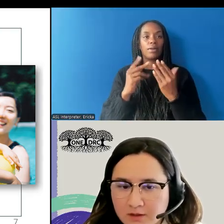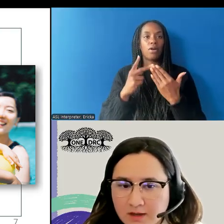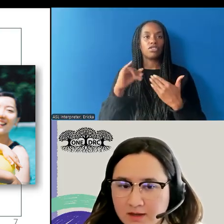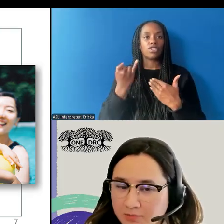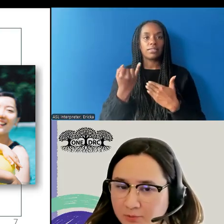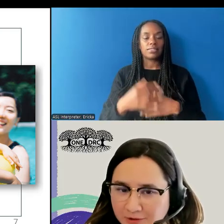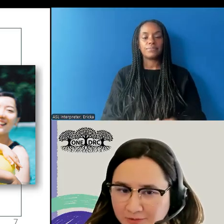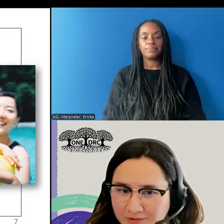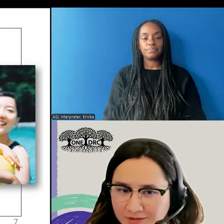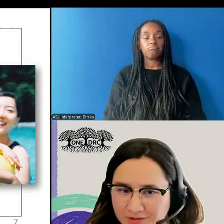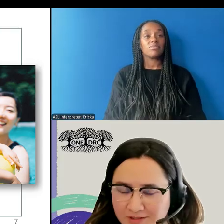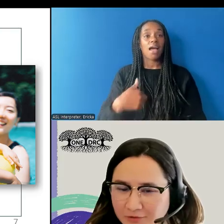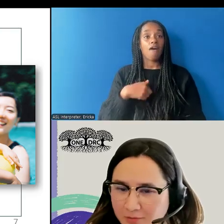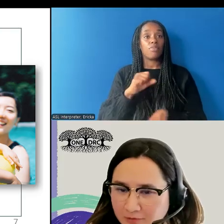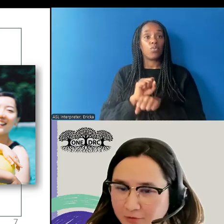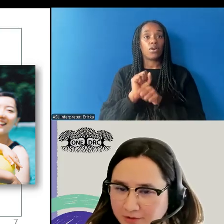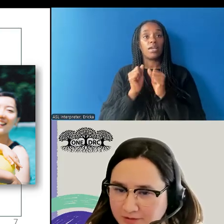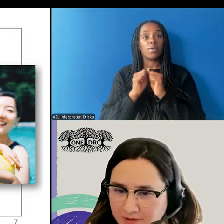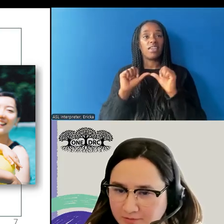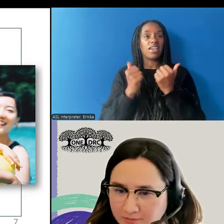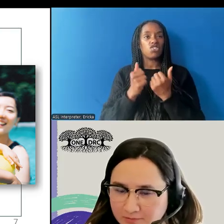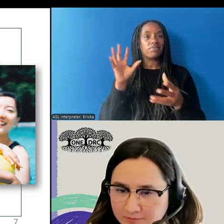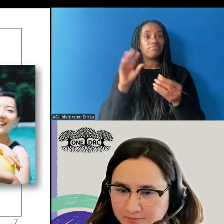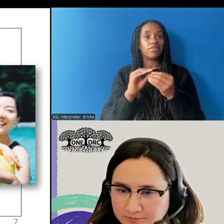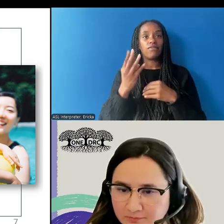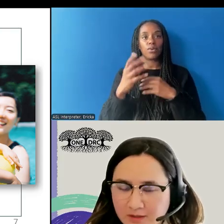I have been working with the agency for about four years now,